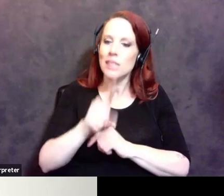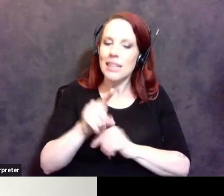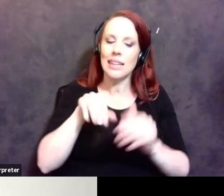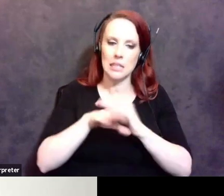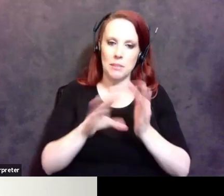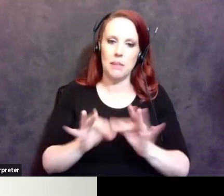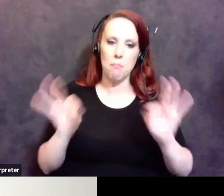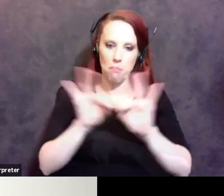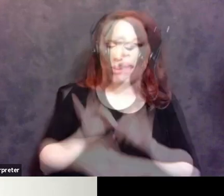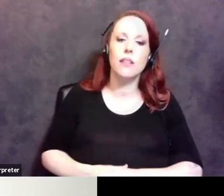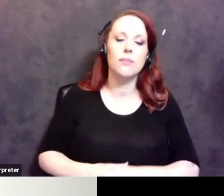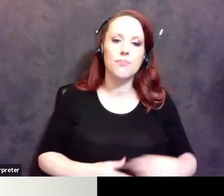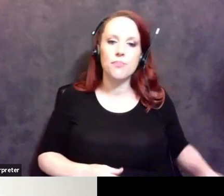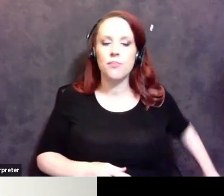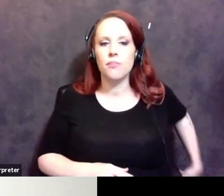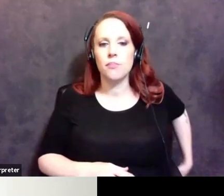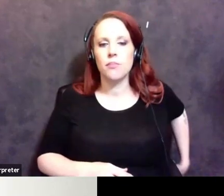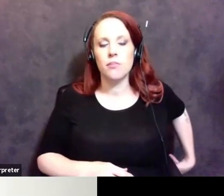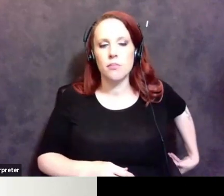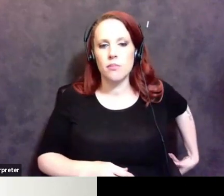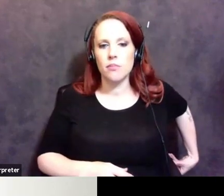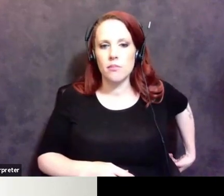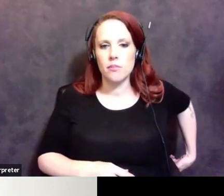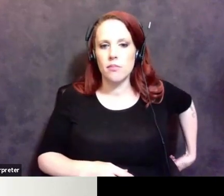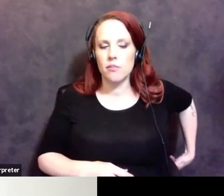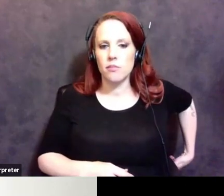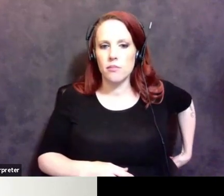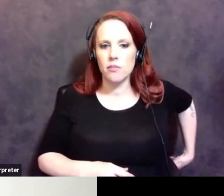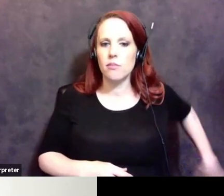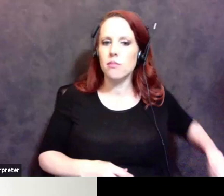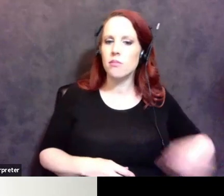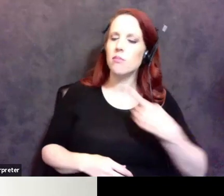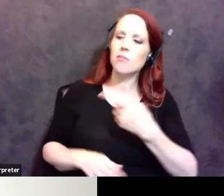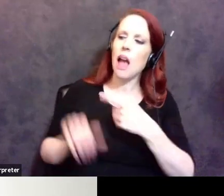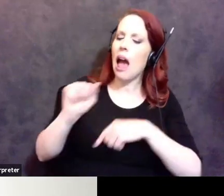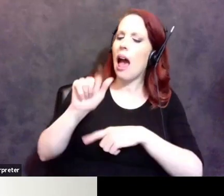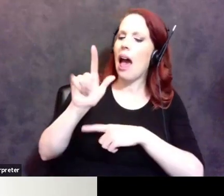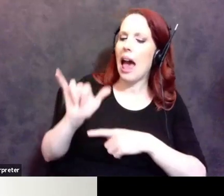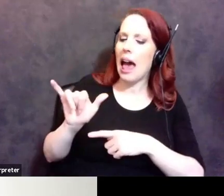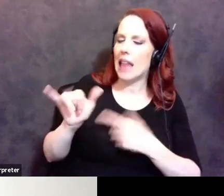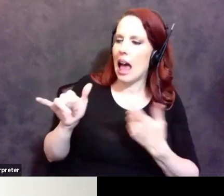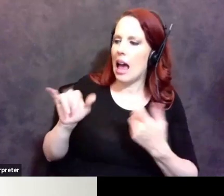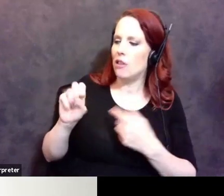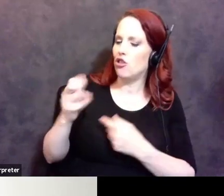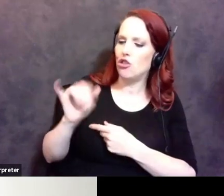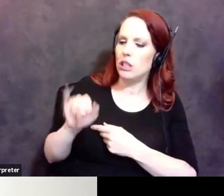What is allyship to you? Or what do you need from allies right now?